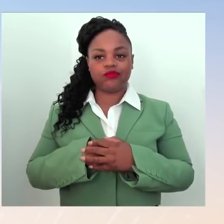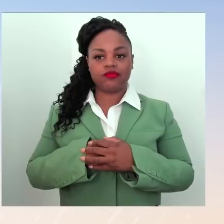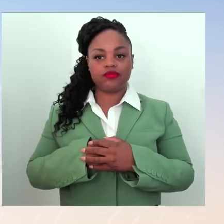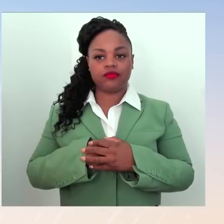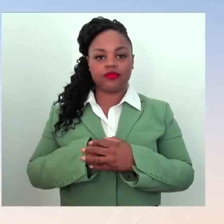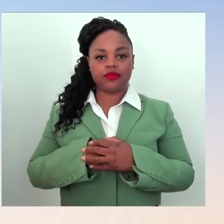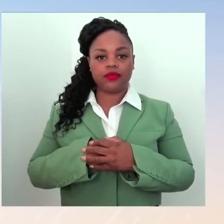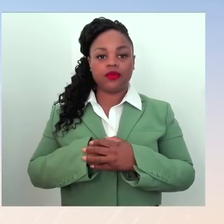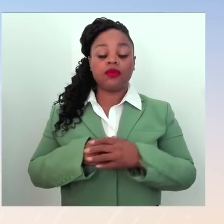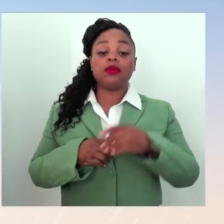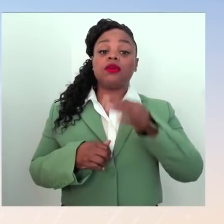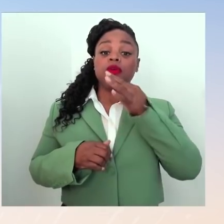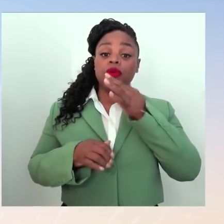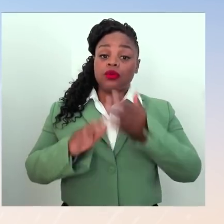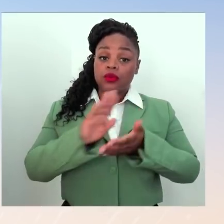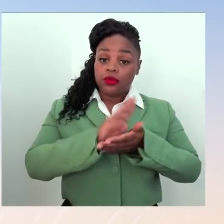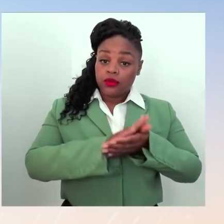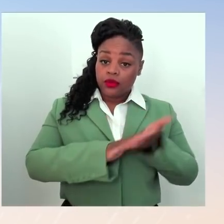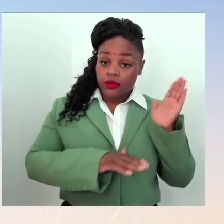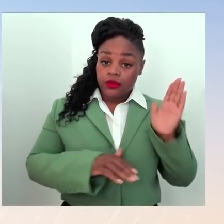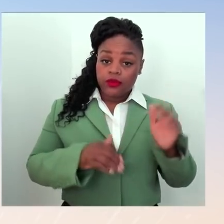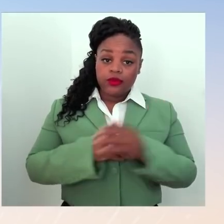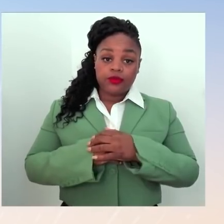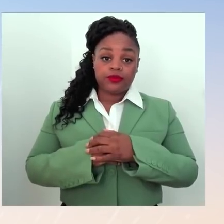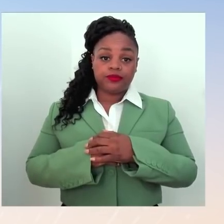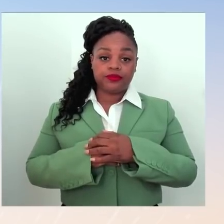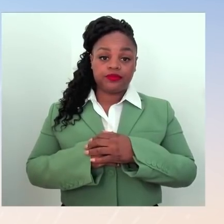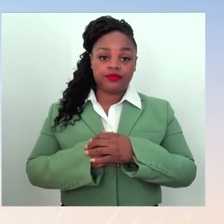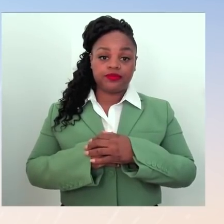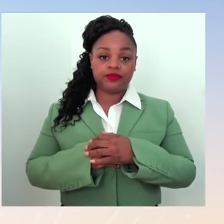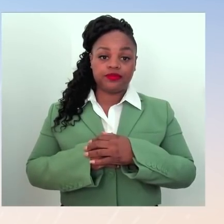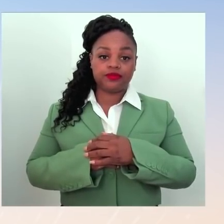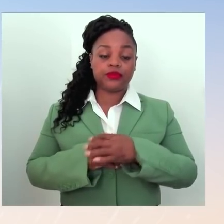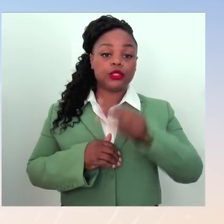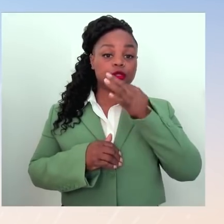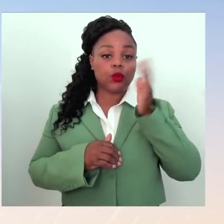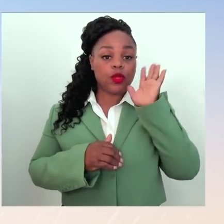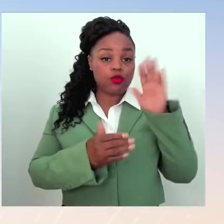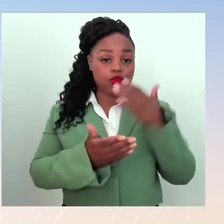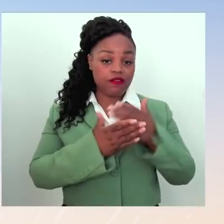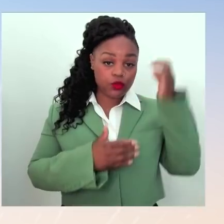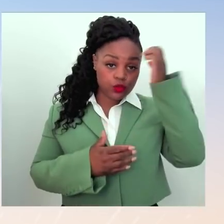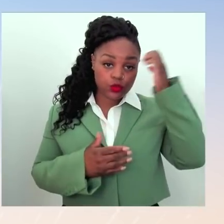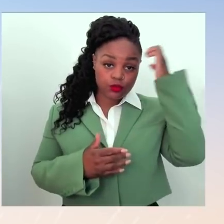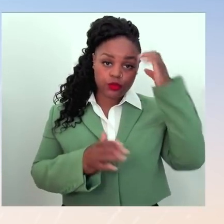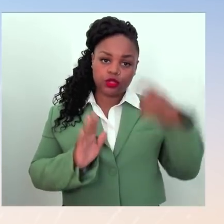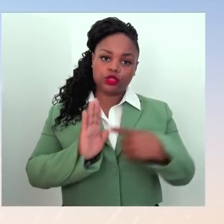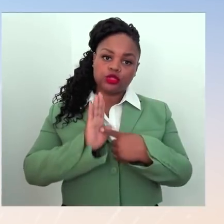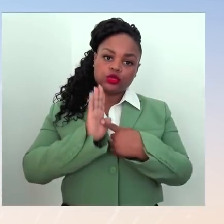really showing the support of the United States for the work of our allies and partners,